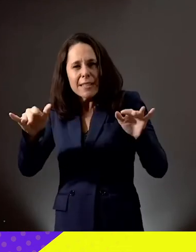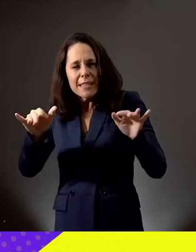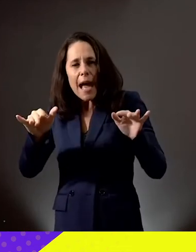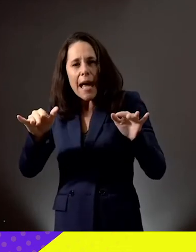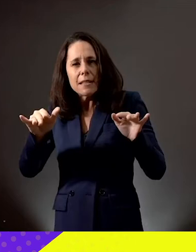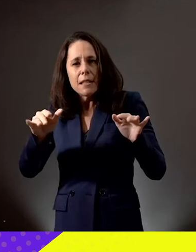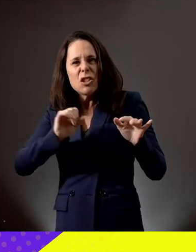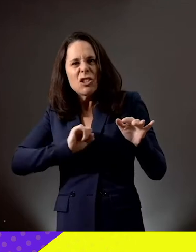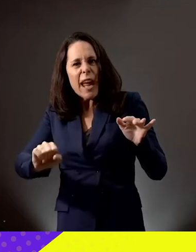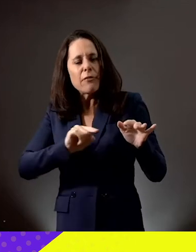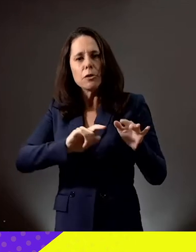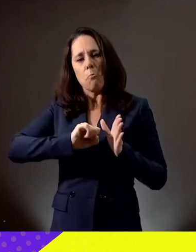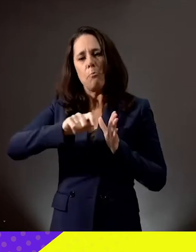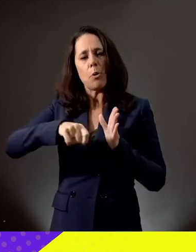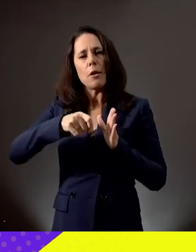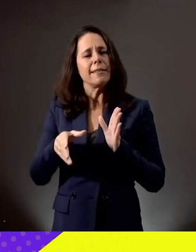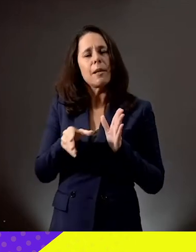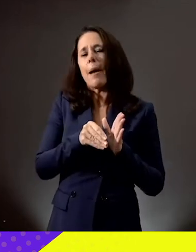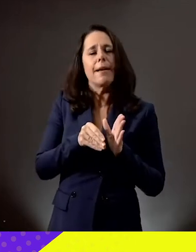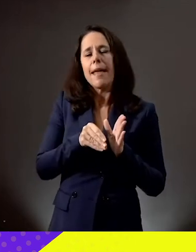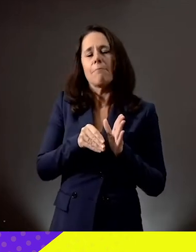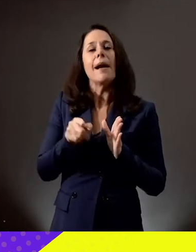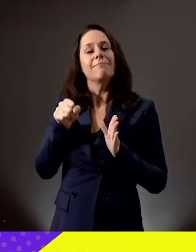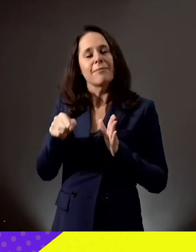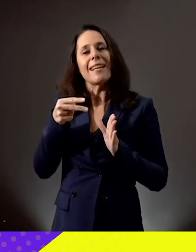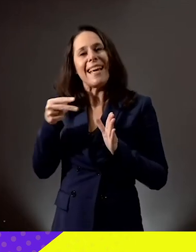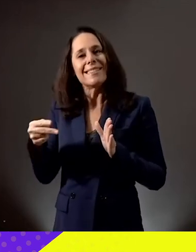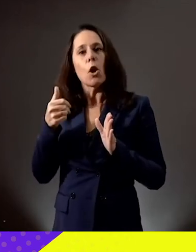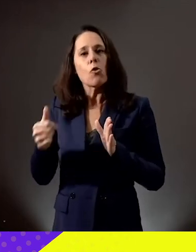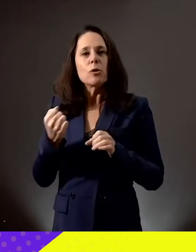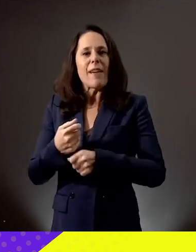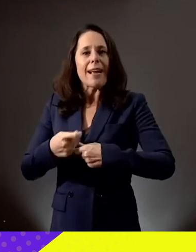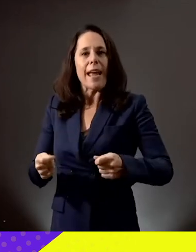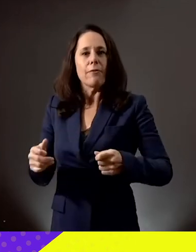Instead, it's proof of being a good employer and it deserves our full attention.